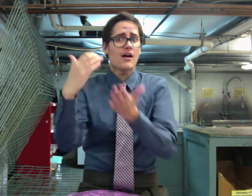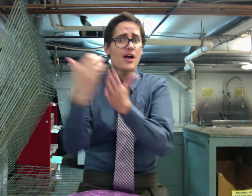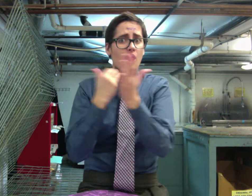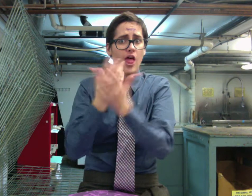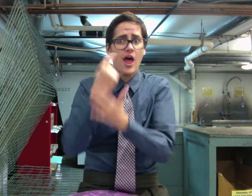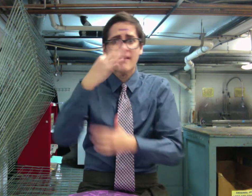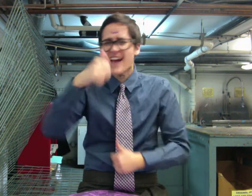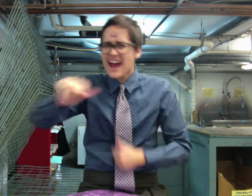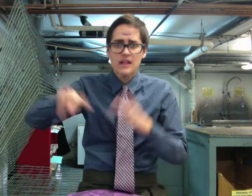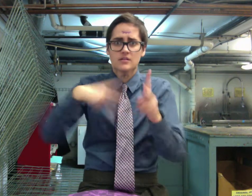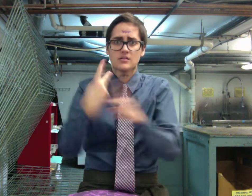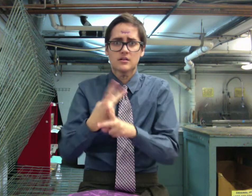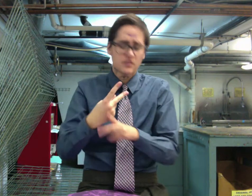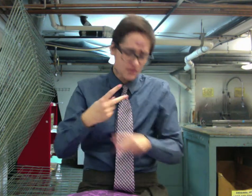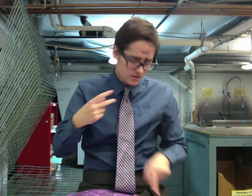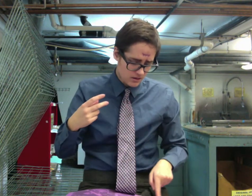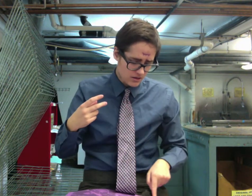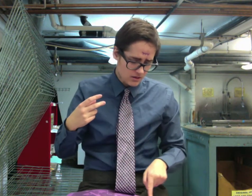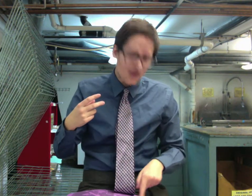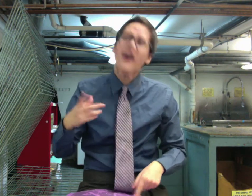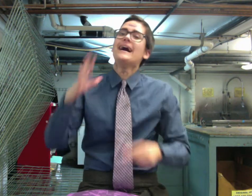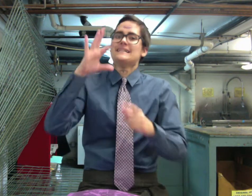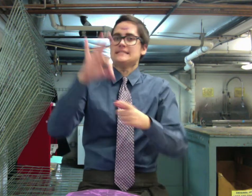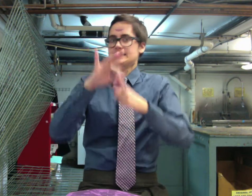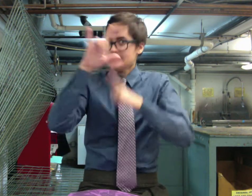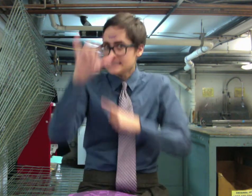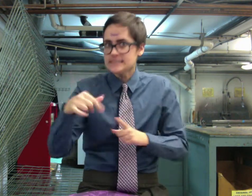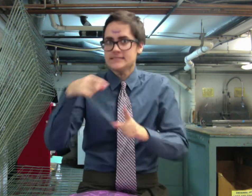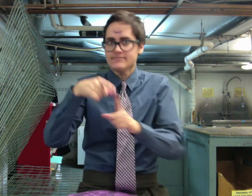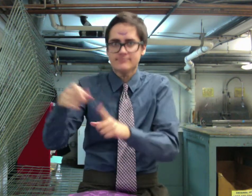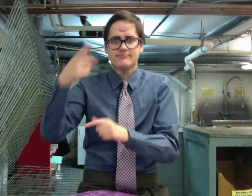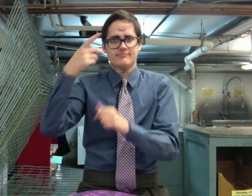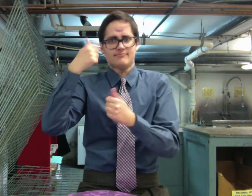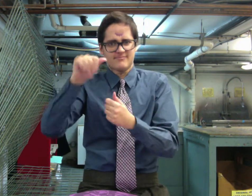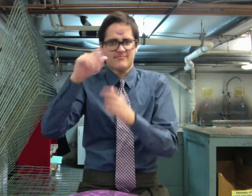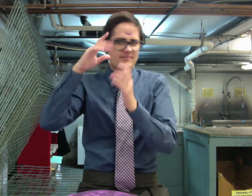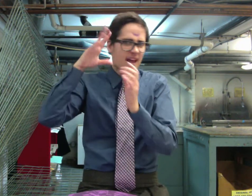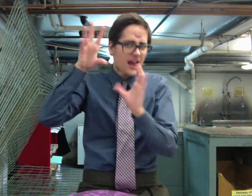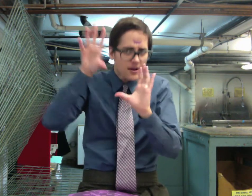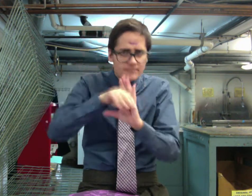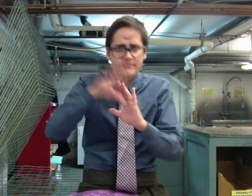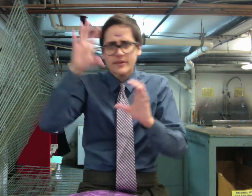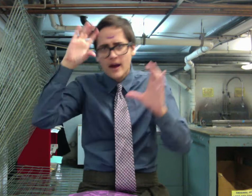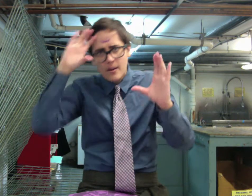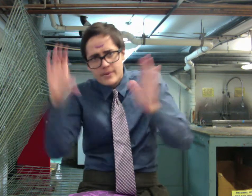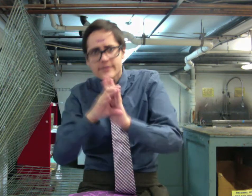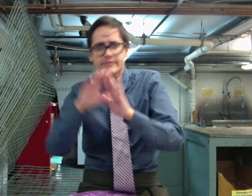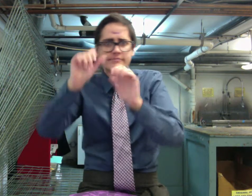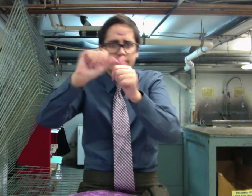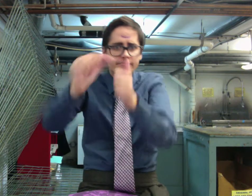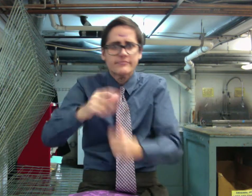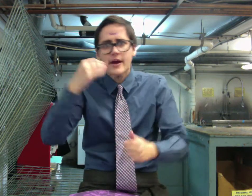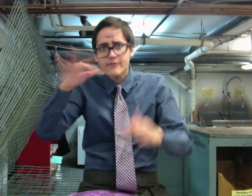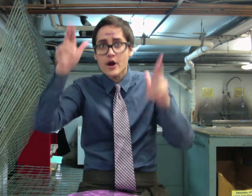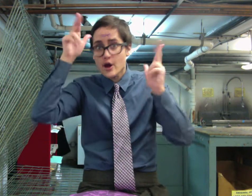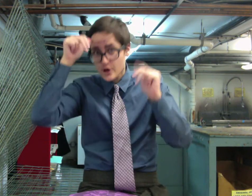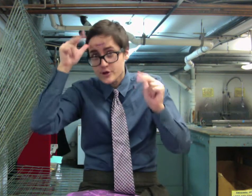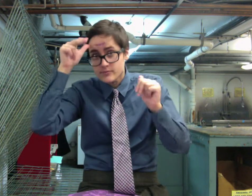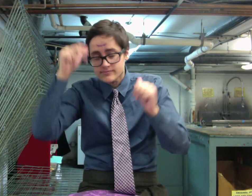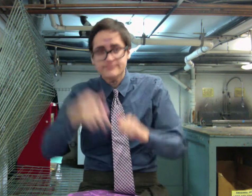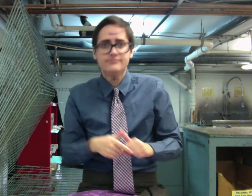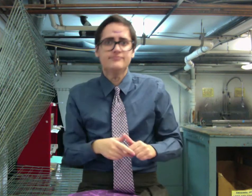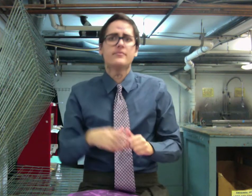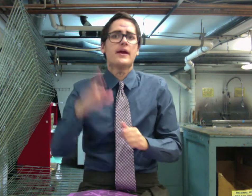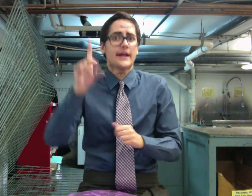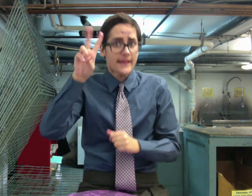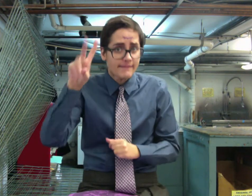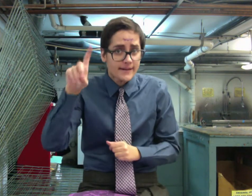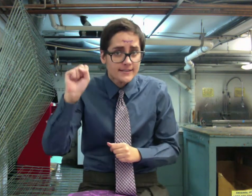collectibles of any kind (especially those depicting or involving horses), DVDs